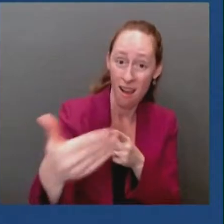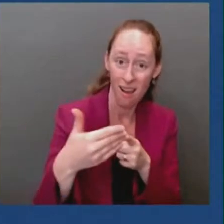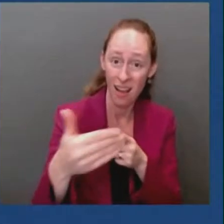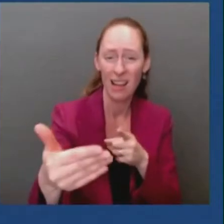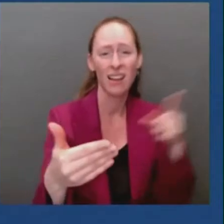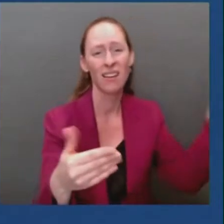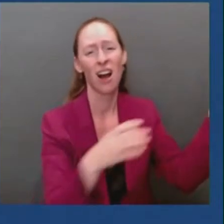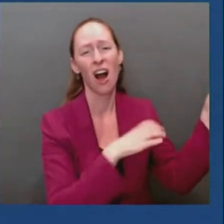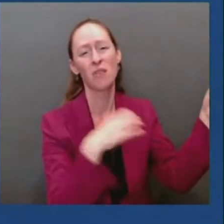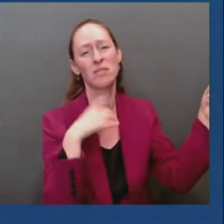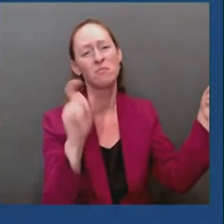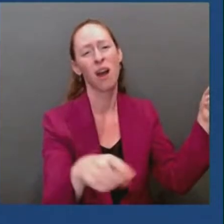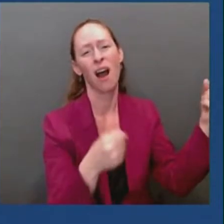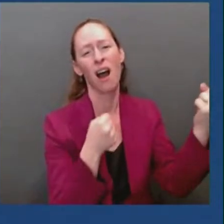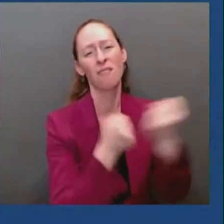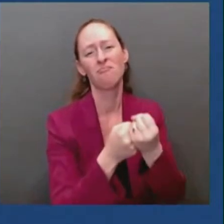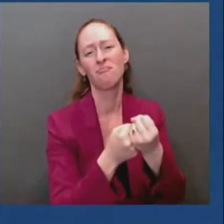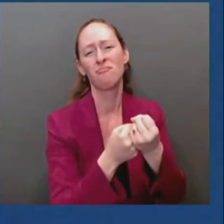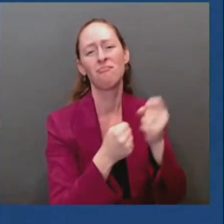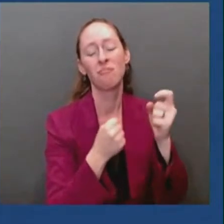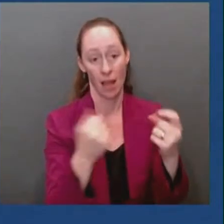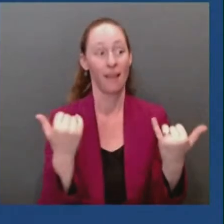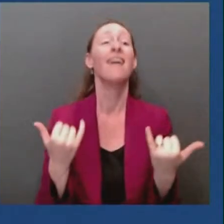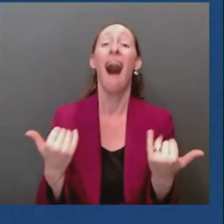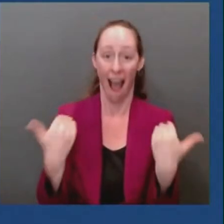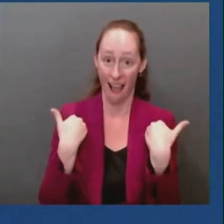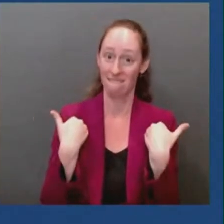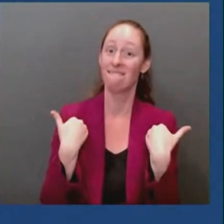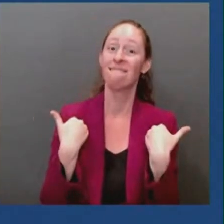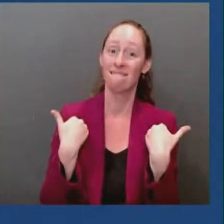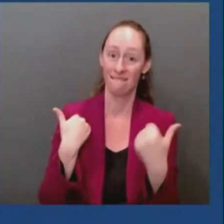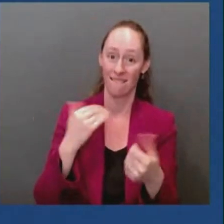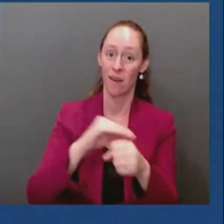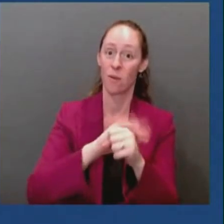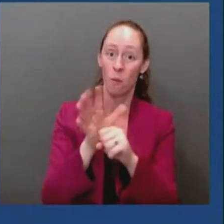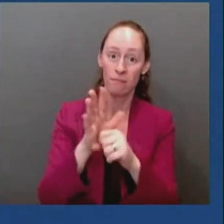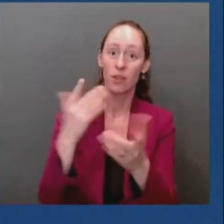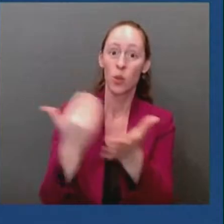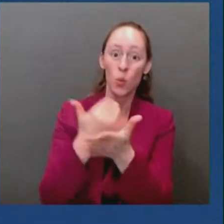CONTINUE THAT, WE NEED THE RESOURCES WE HAVE REQUESTED FROM CONGRESS.